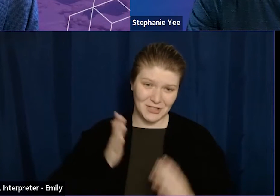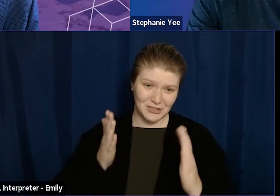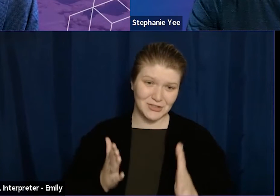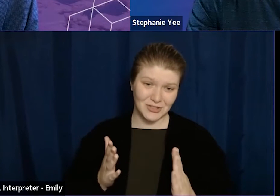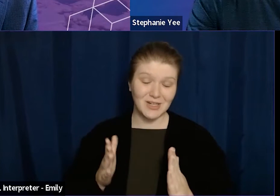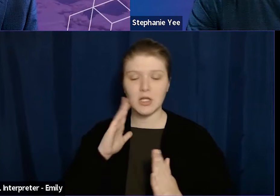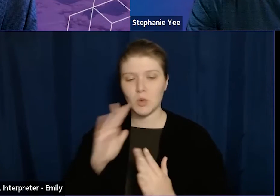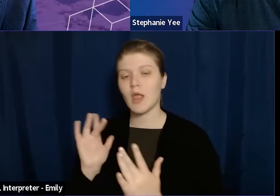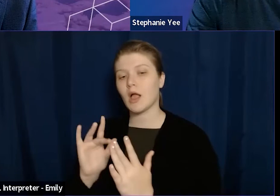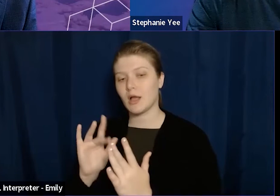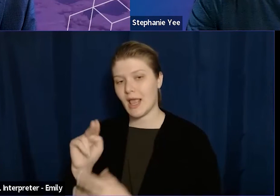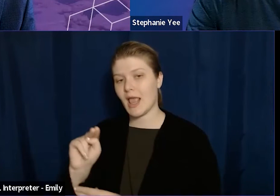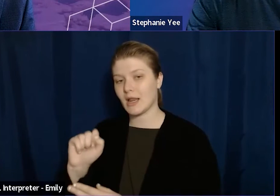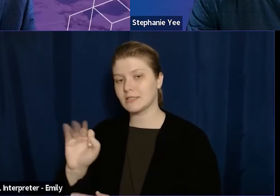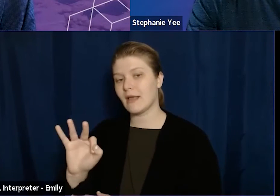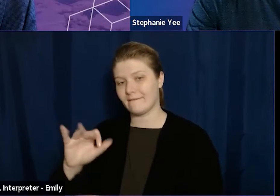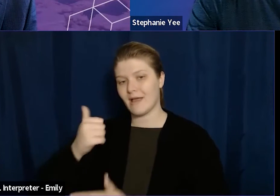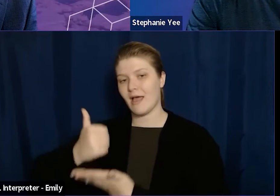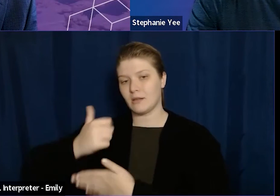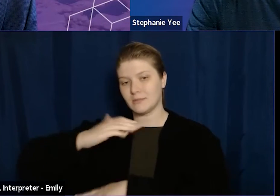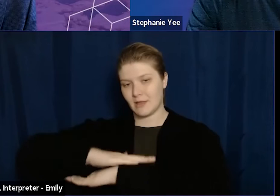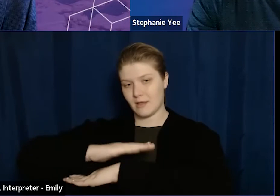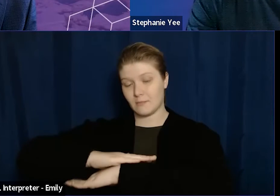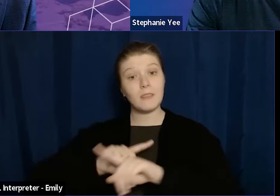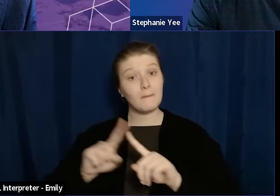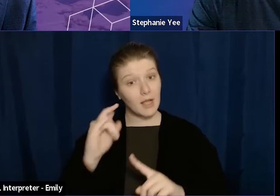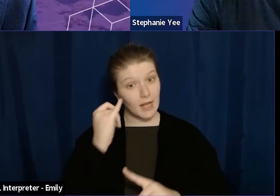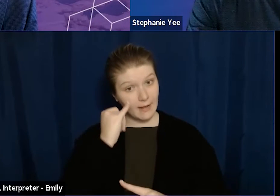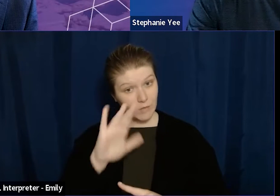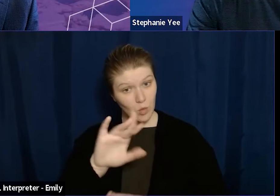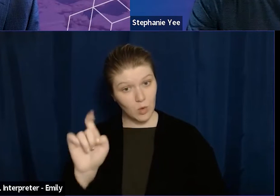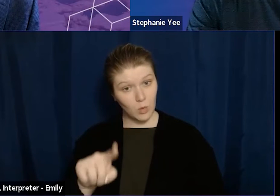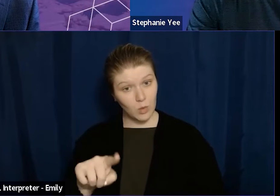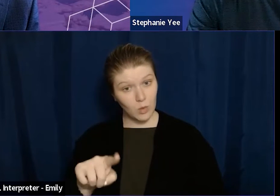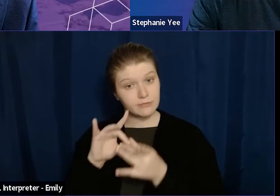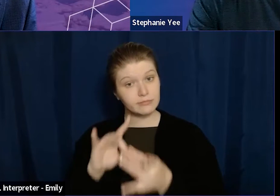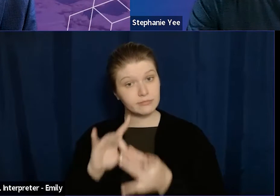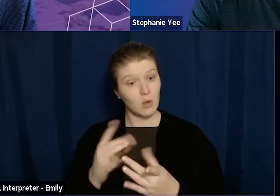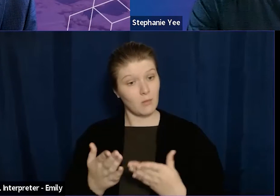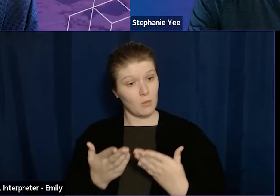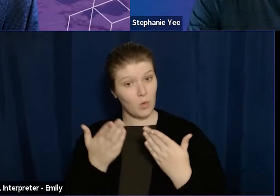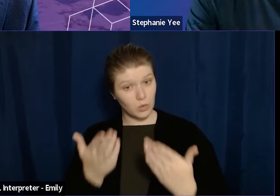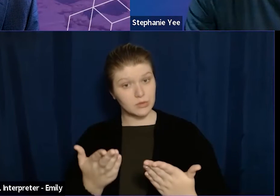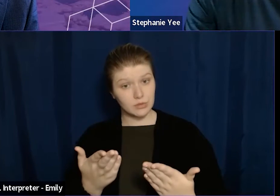But, if you have a question that is relevant to the proposal and what is being planned